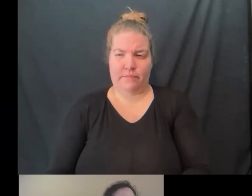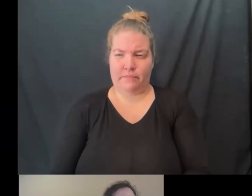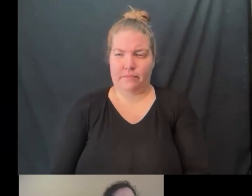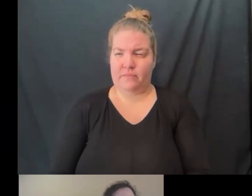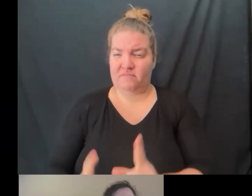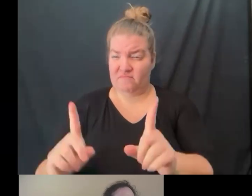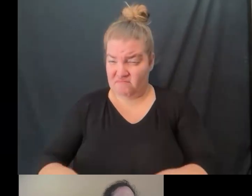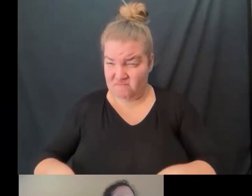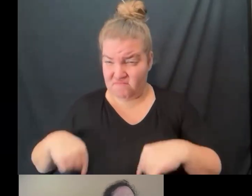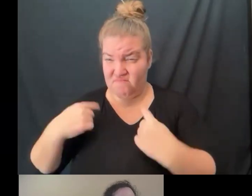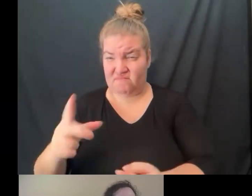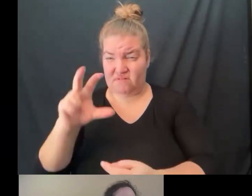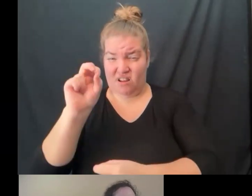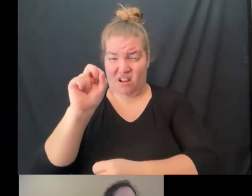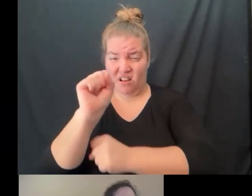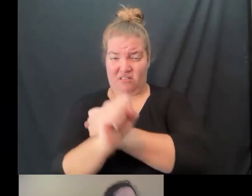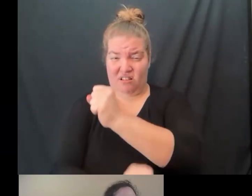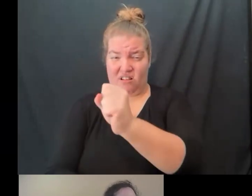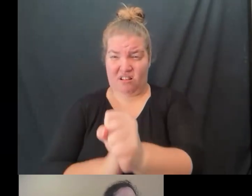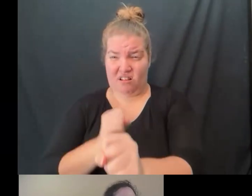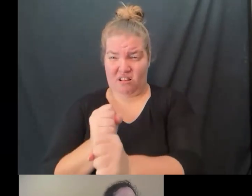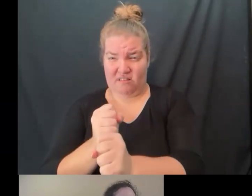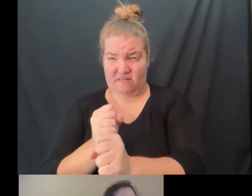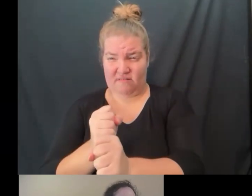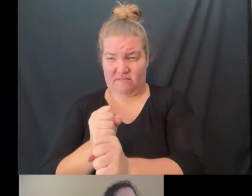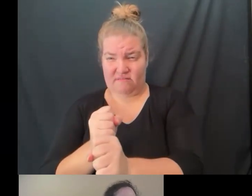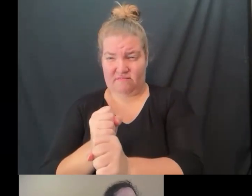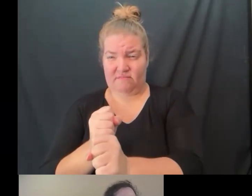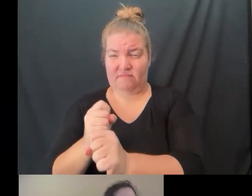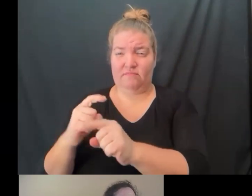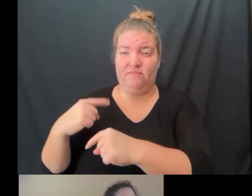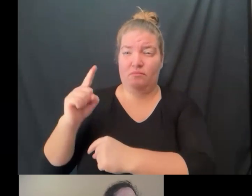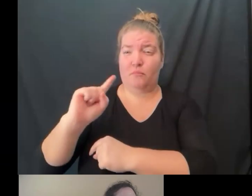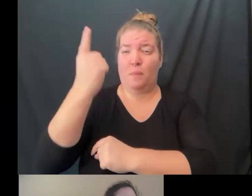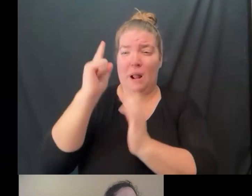In the three decades that have gone by since the government of Canada